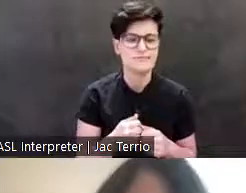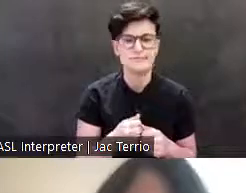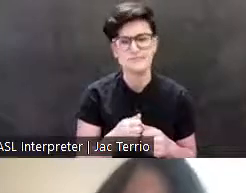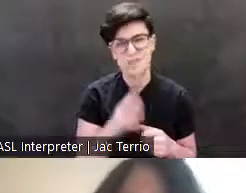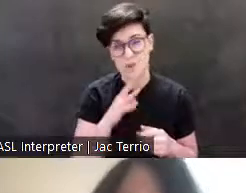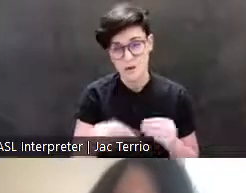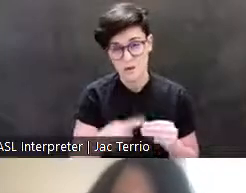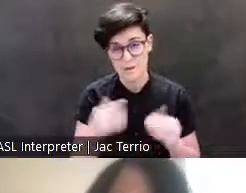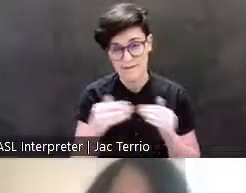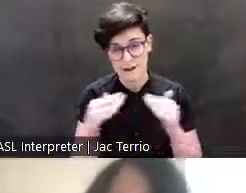law.